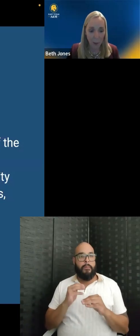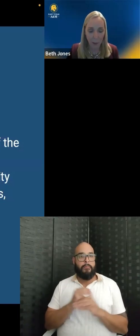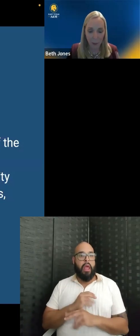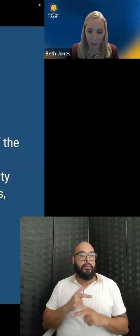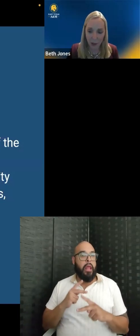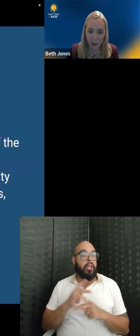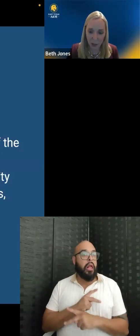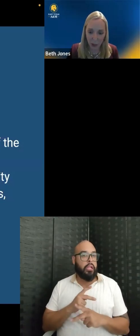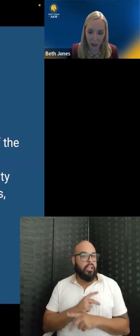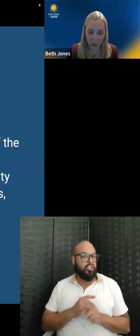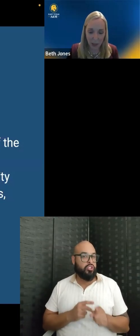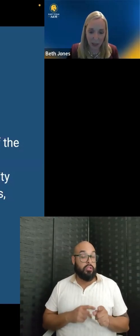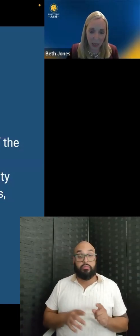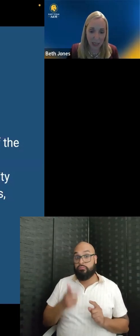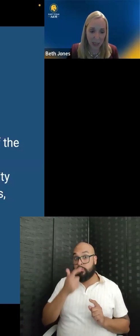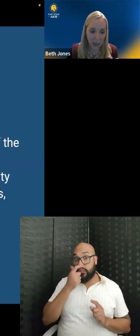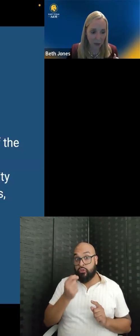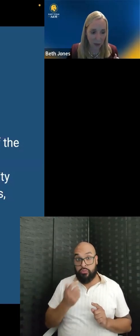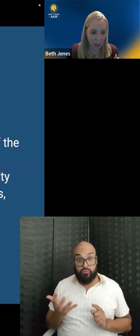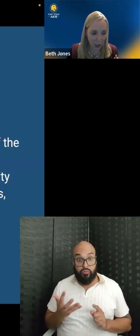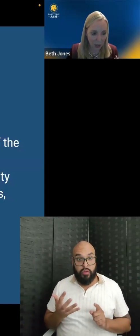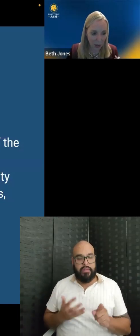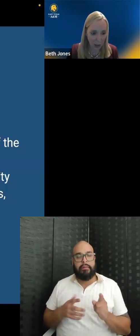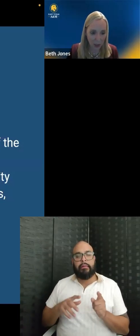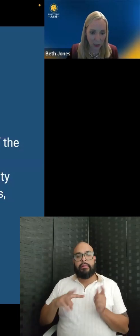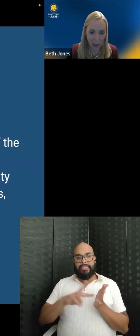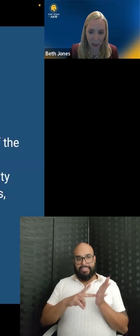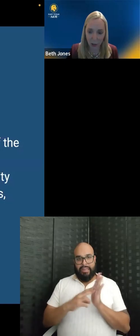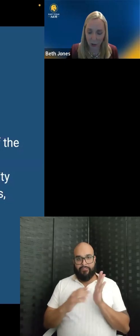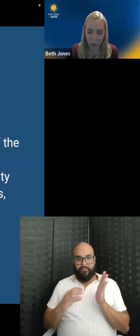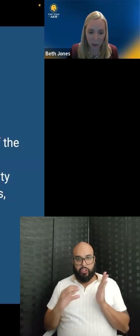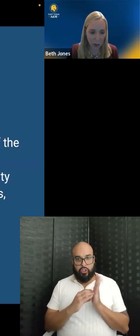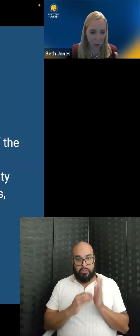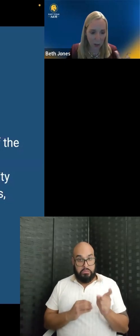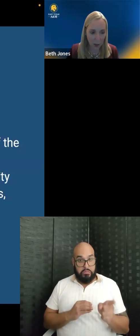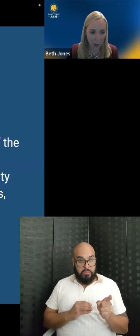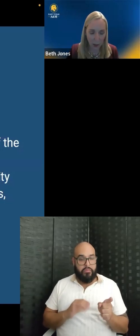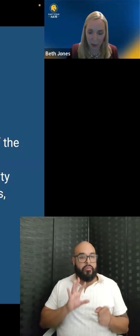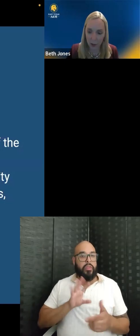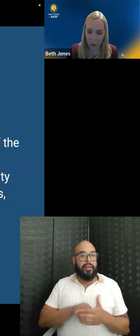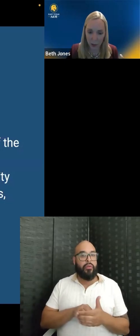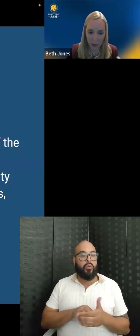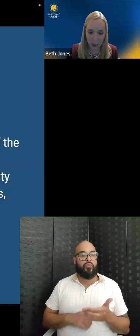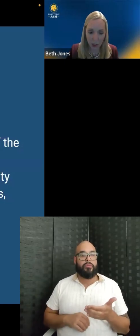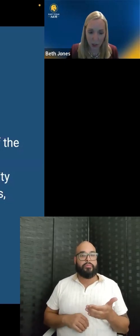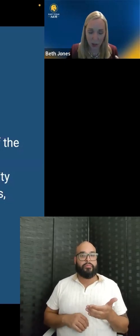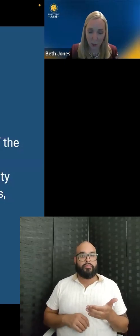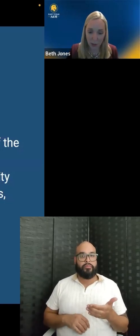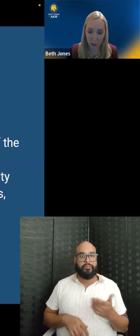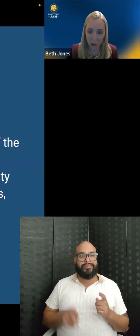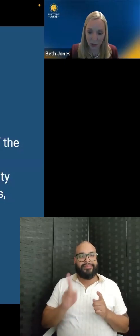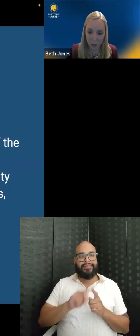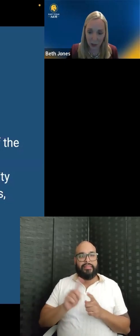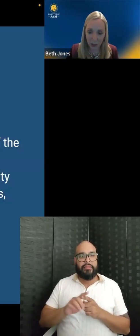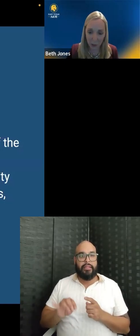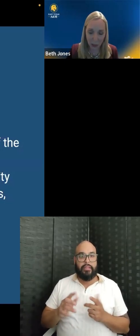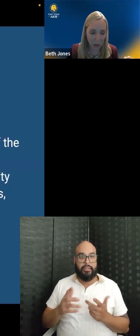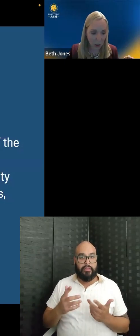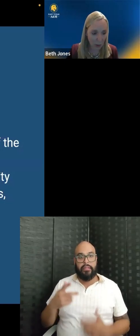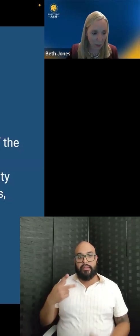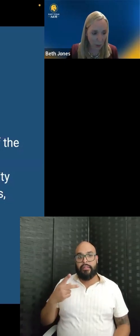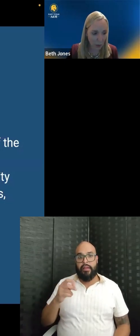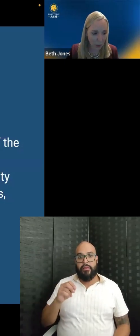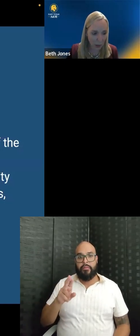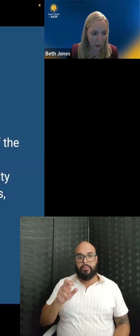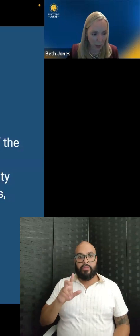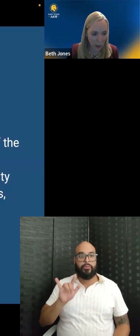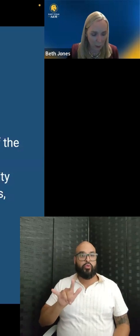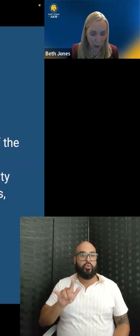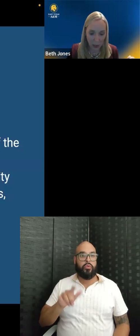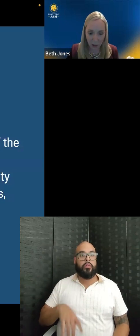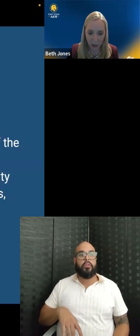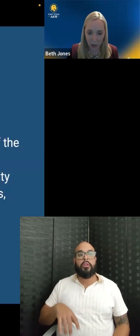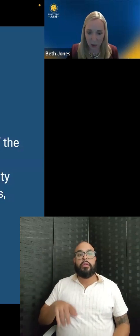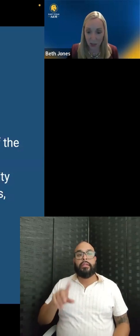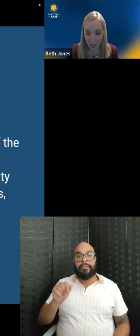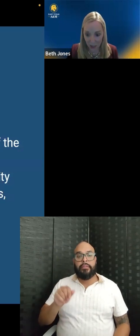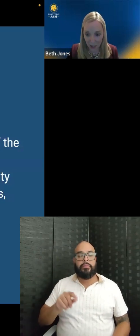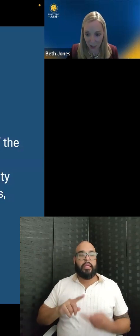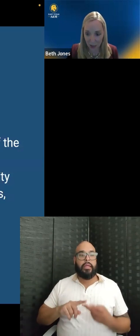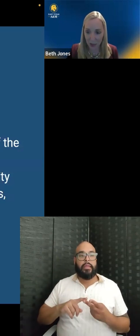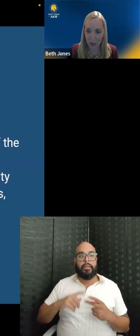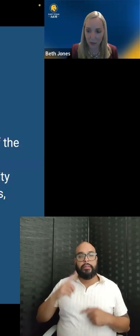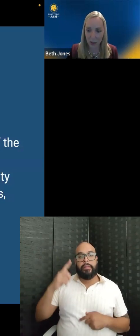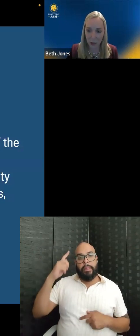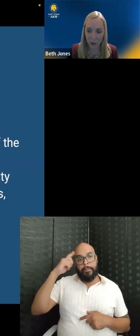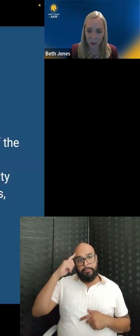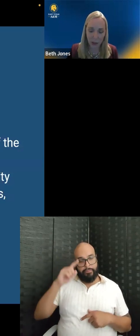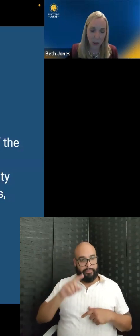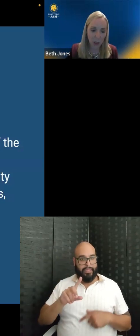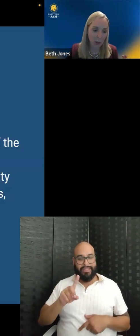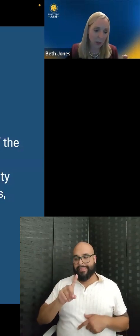The interesting part here is it says in the definition that this includes conditions such as perceptual disabilities, brain injury, minimal brain dysfunction, dyslexia, and developmental aphasia.